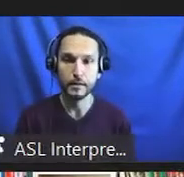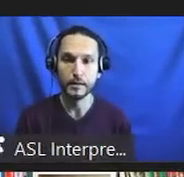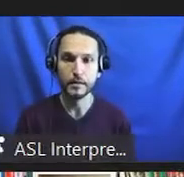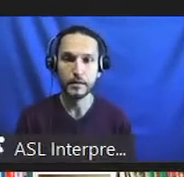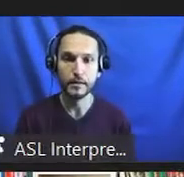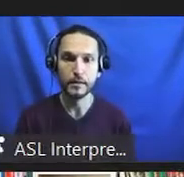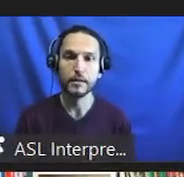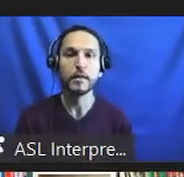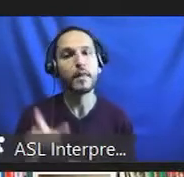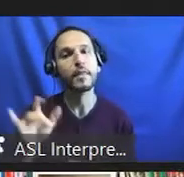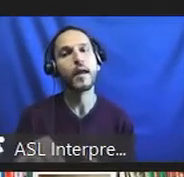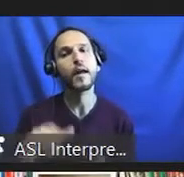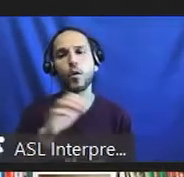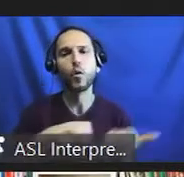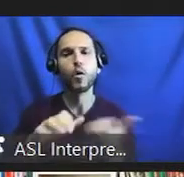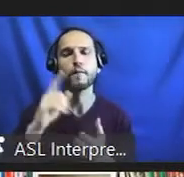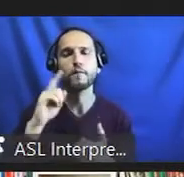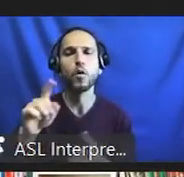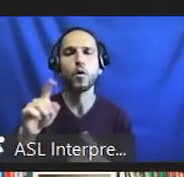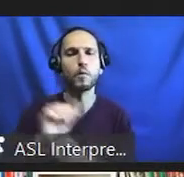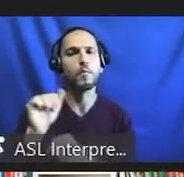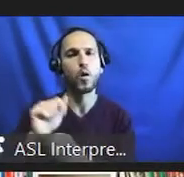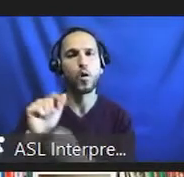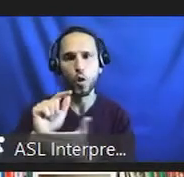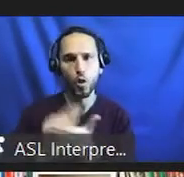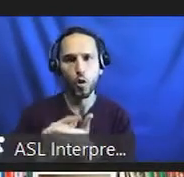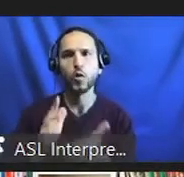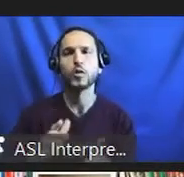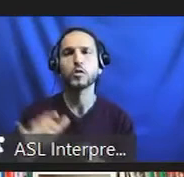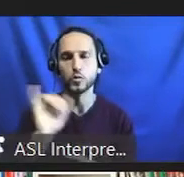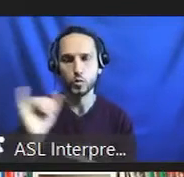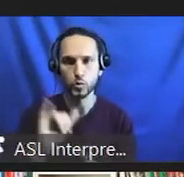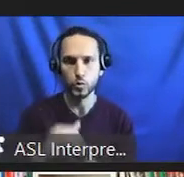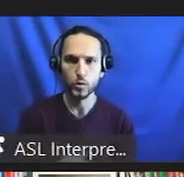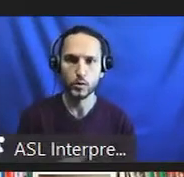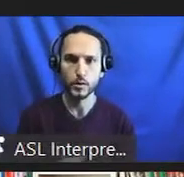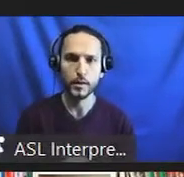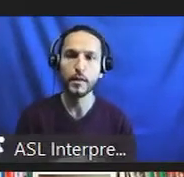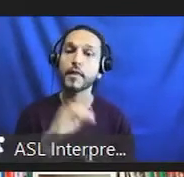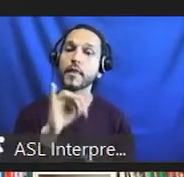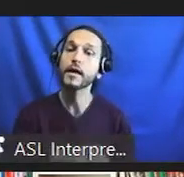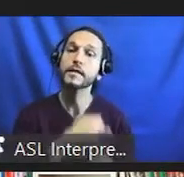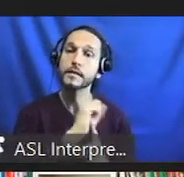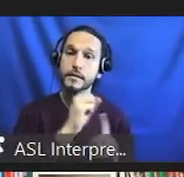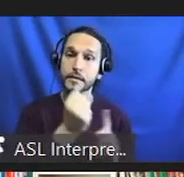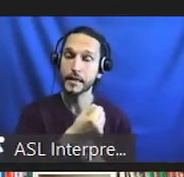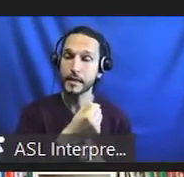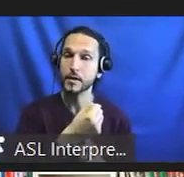it's very confusing to employment lawyers like us as well. Because the cases that have decided